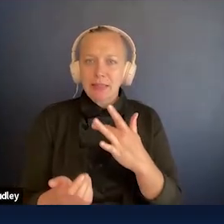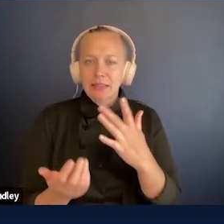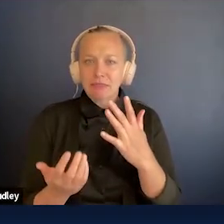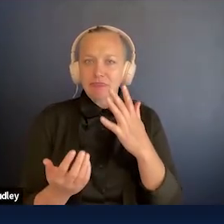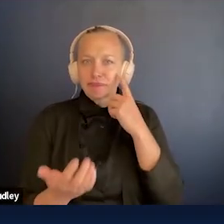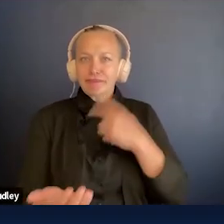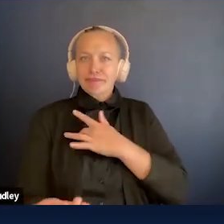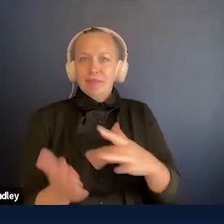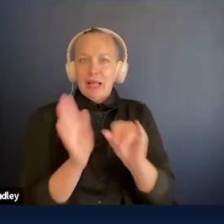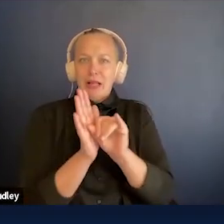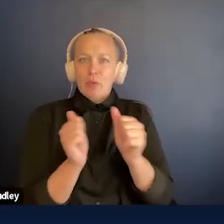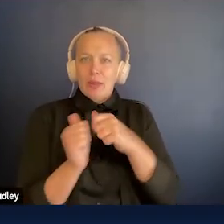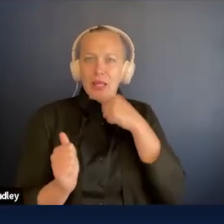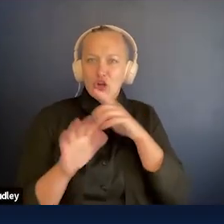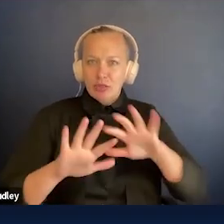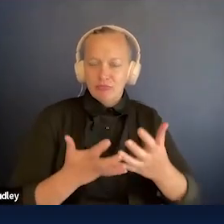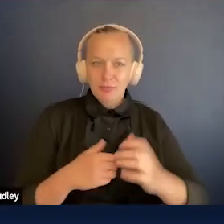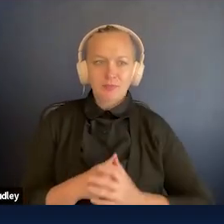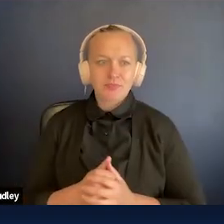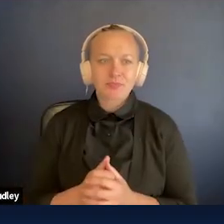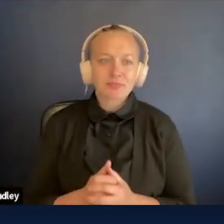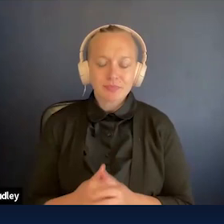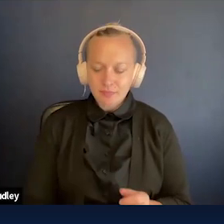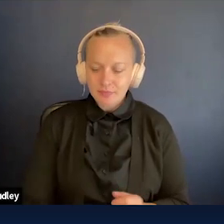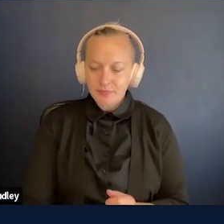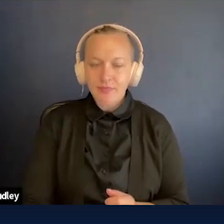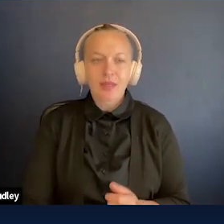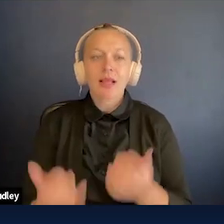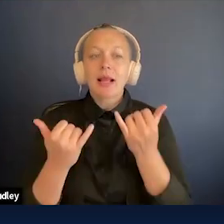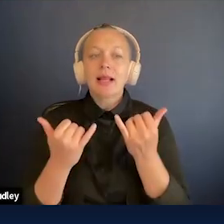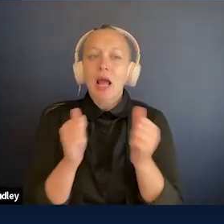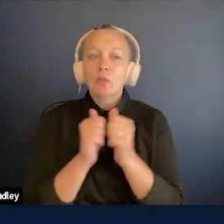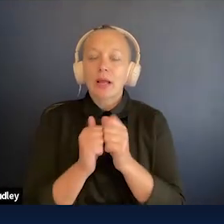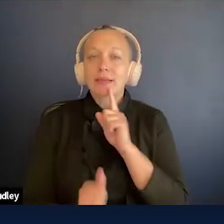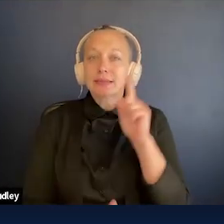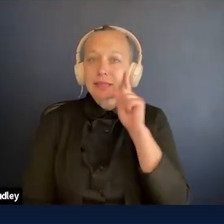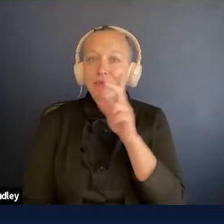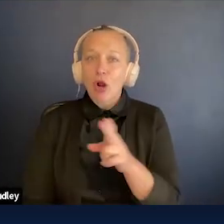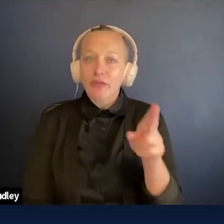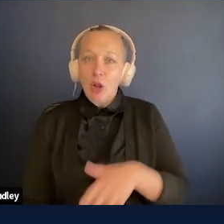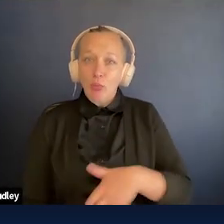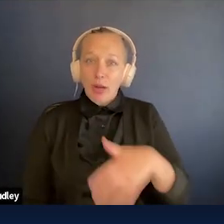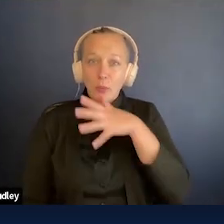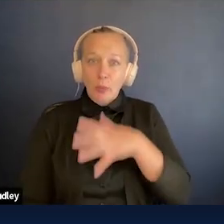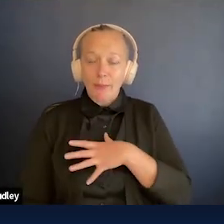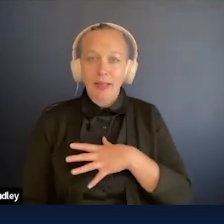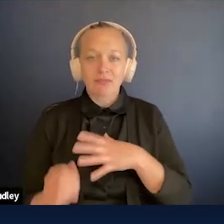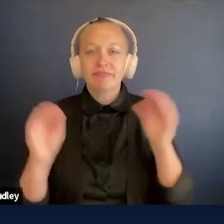Um, so what are some… knowing how outcomes for deaf and hard of hearing pregnant women? Um, it's known, according to one paper.